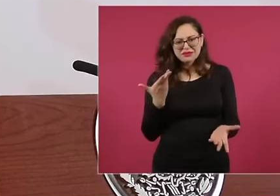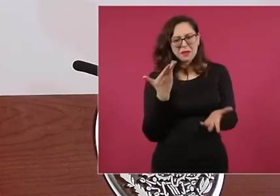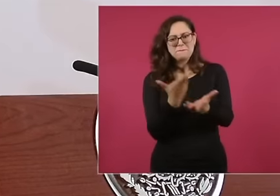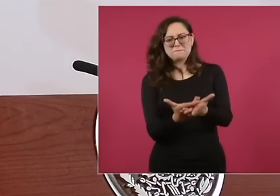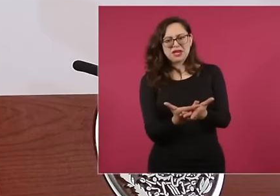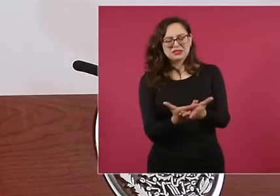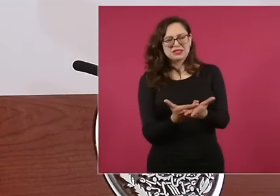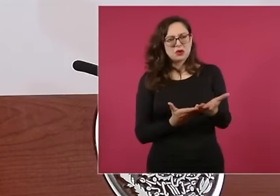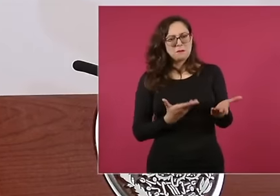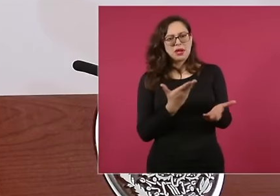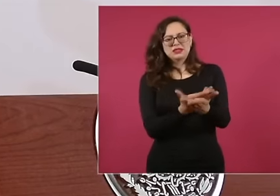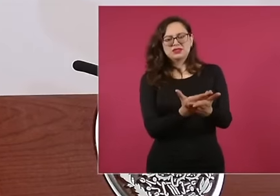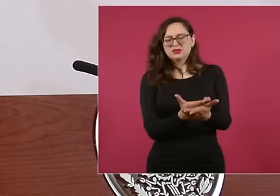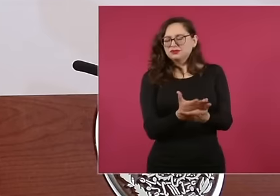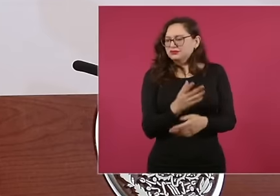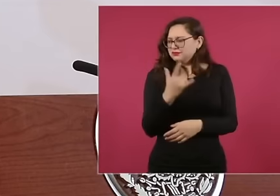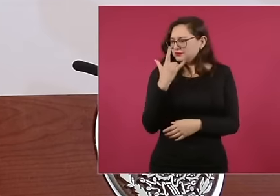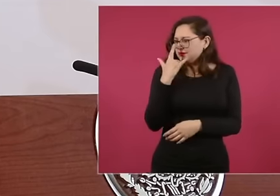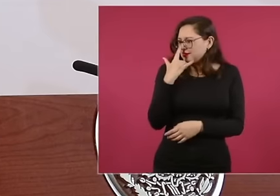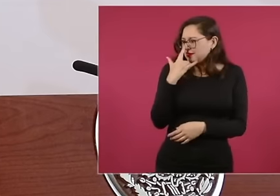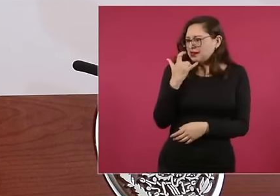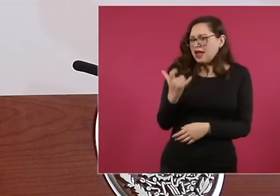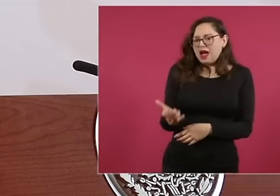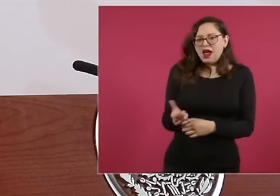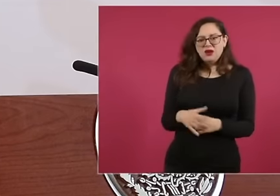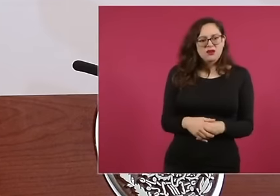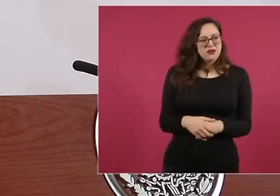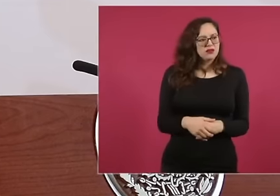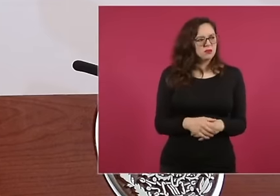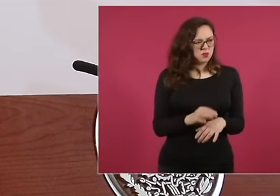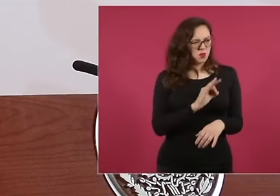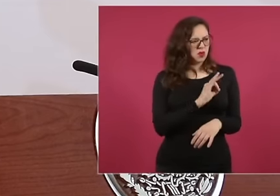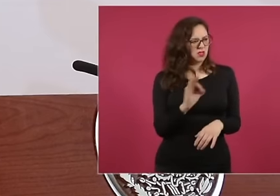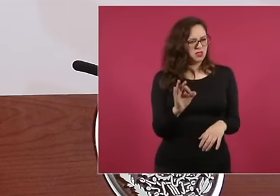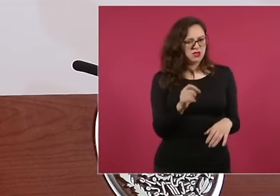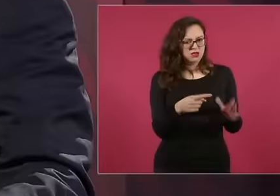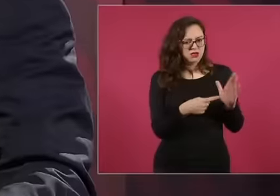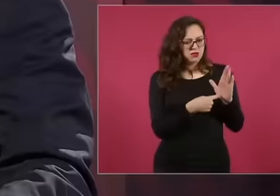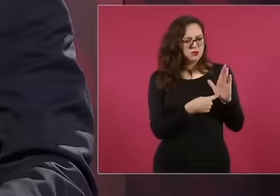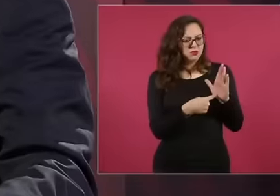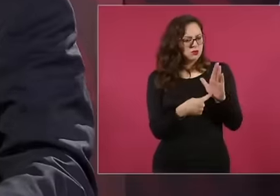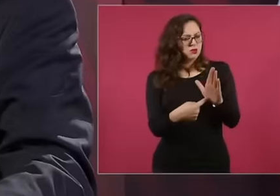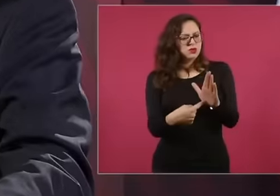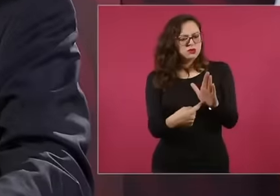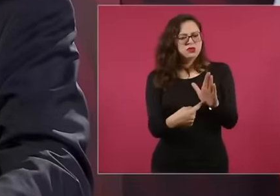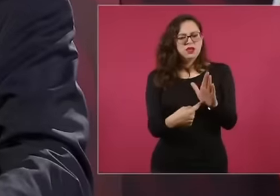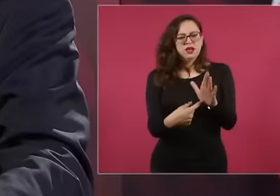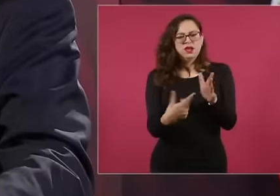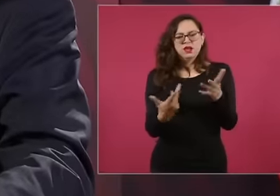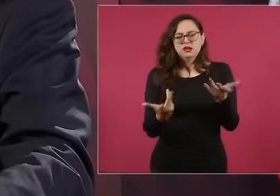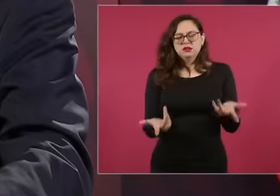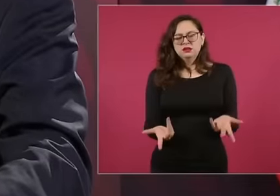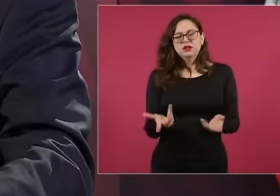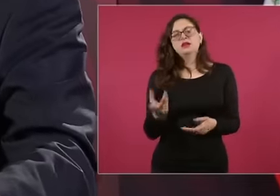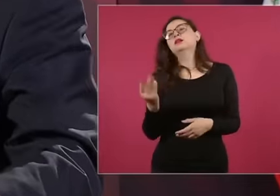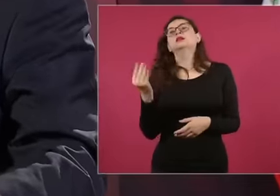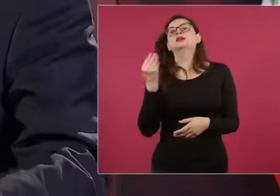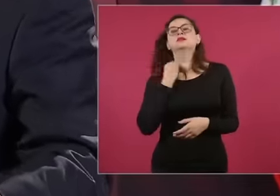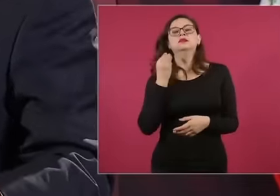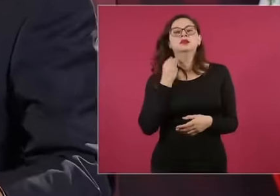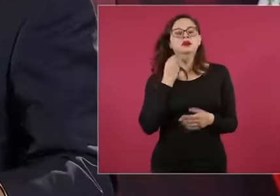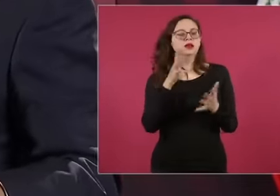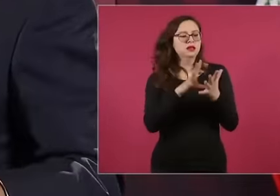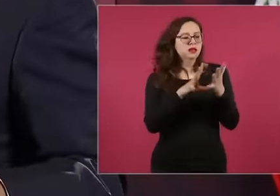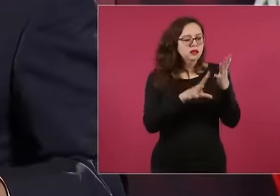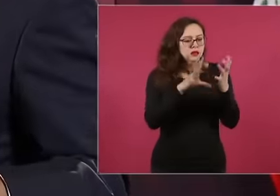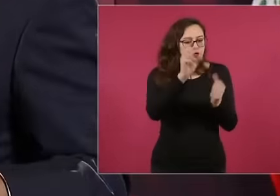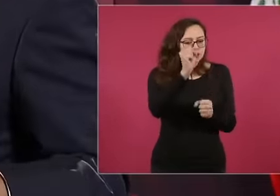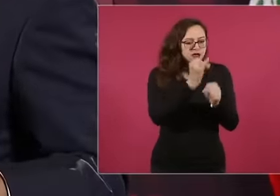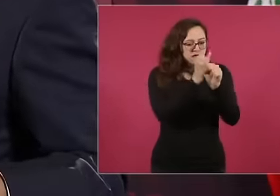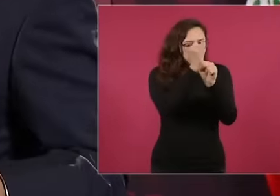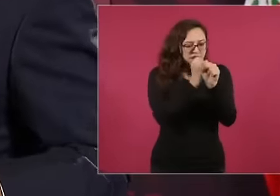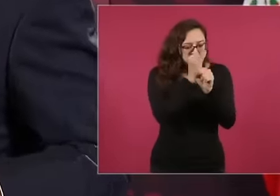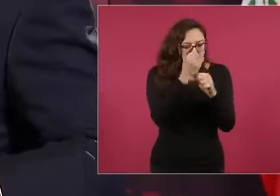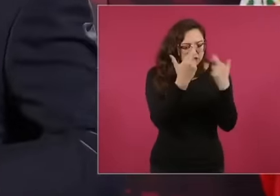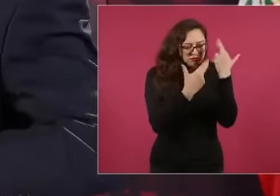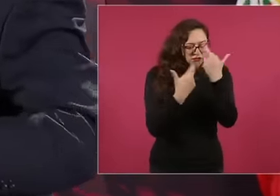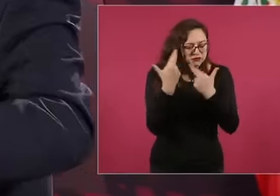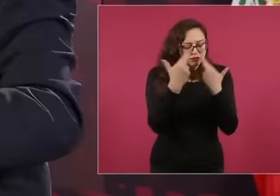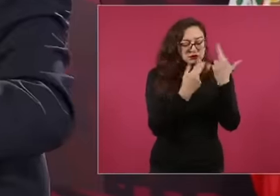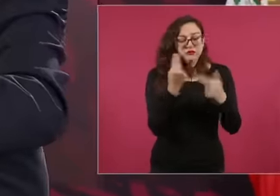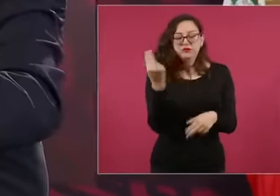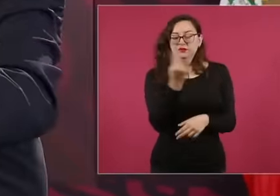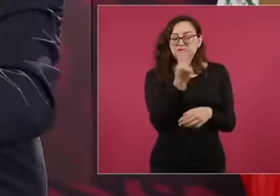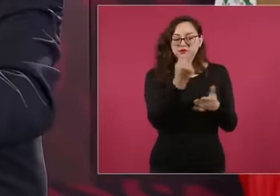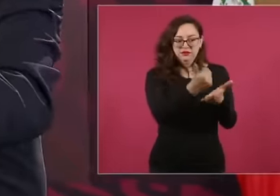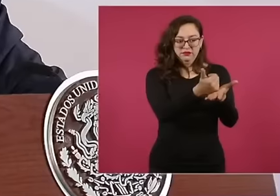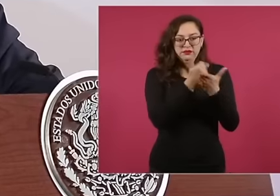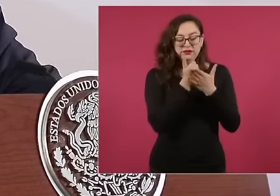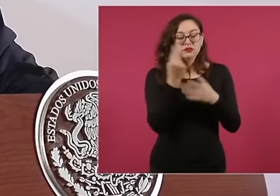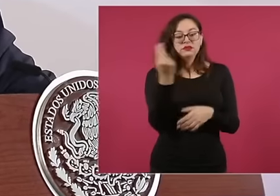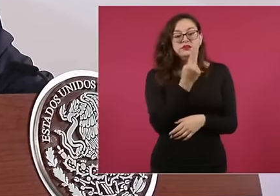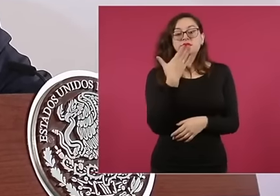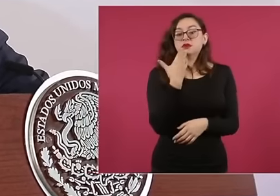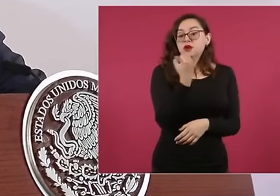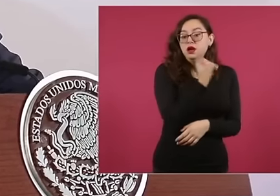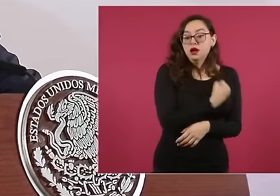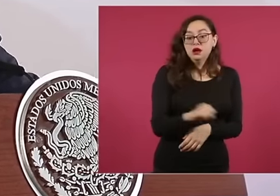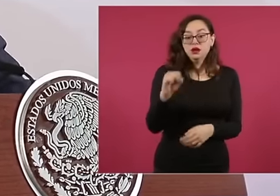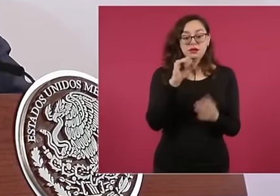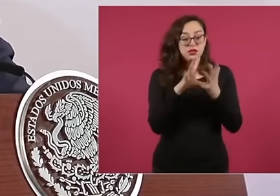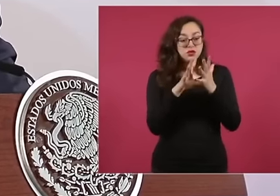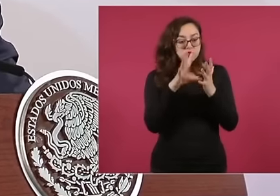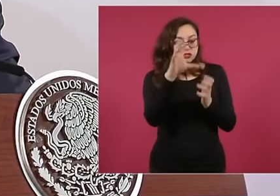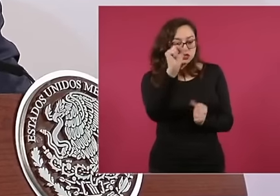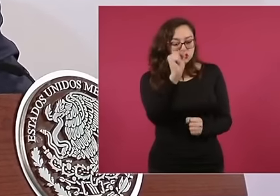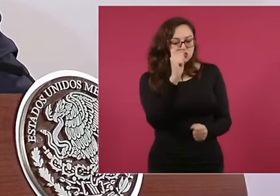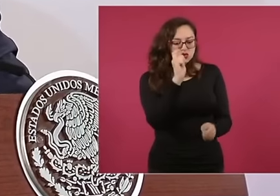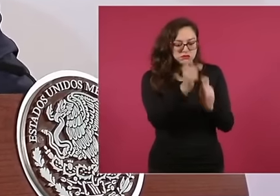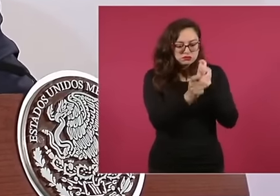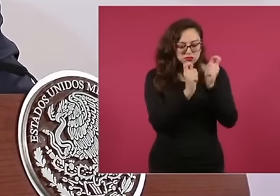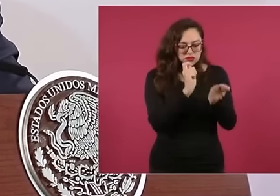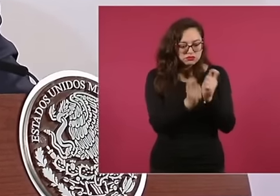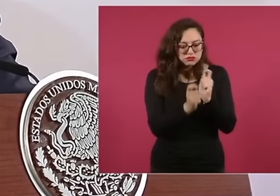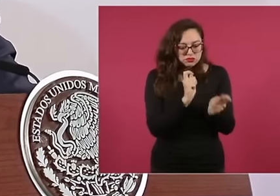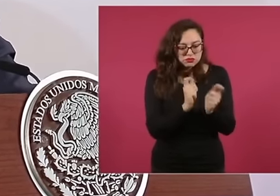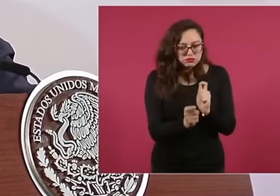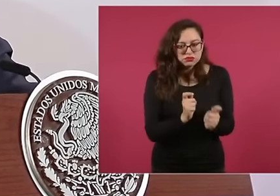that constitutional lawyers can help us. We need these experts to really interpret